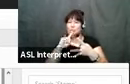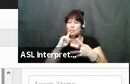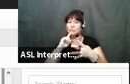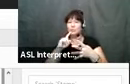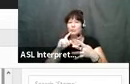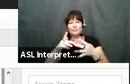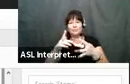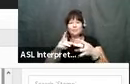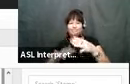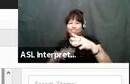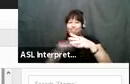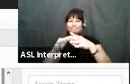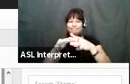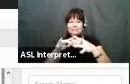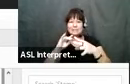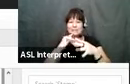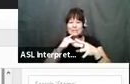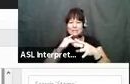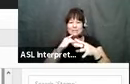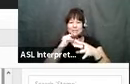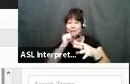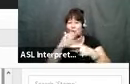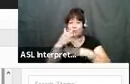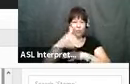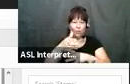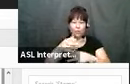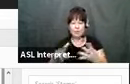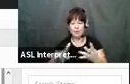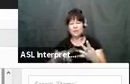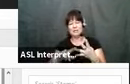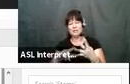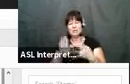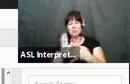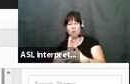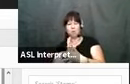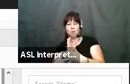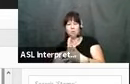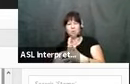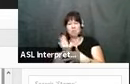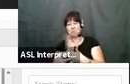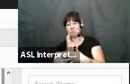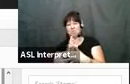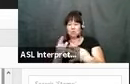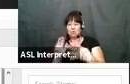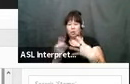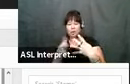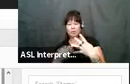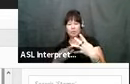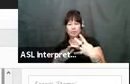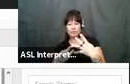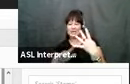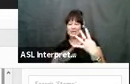Orange specifies moderate covid-19 transmission in the community and yellow minimal.